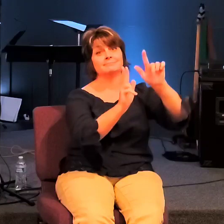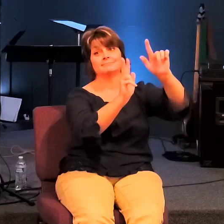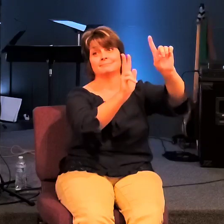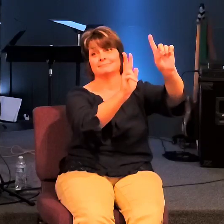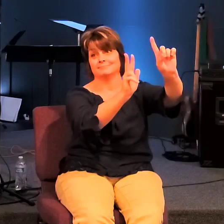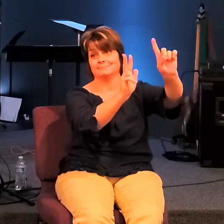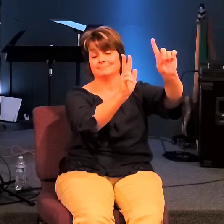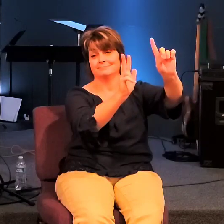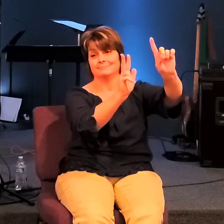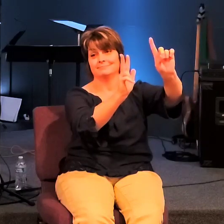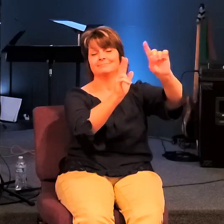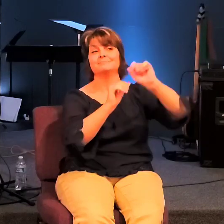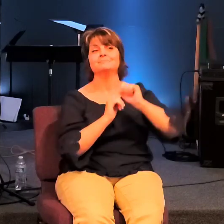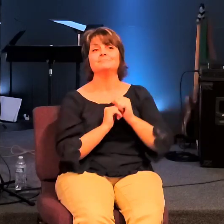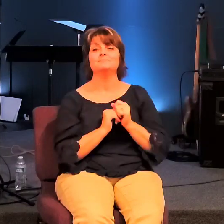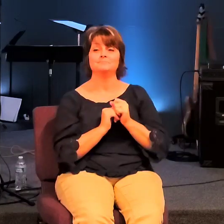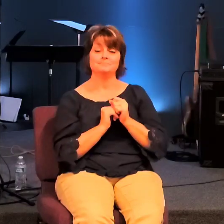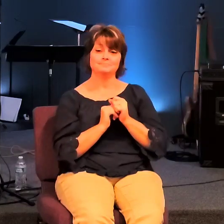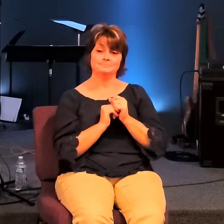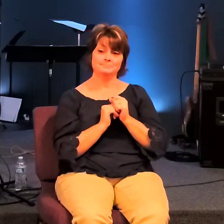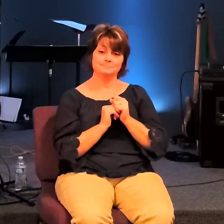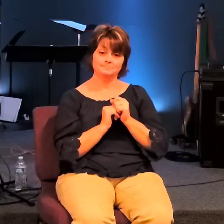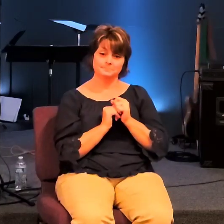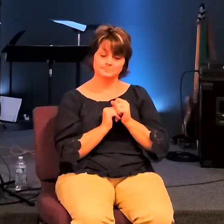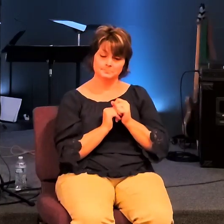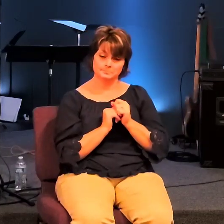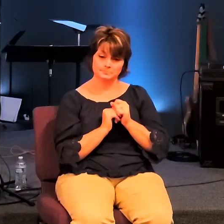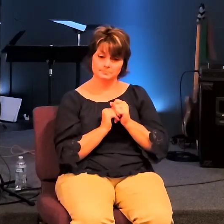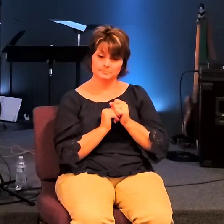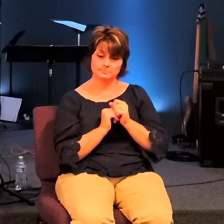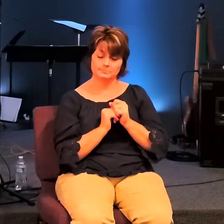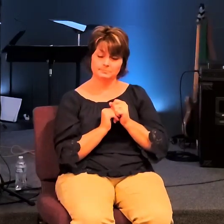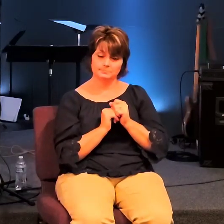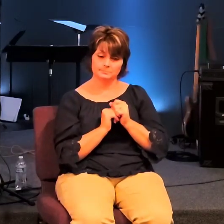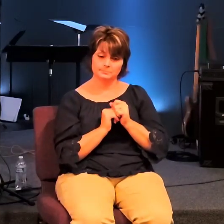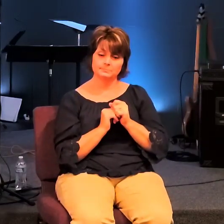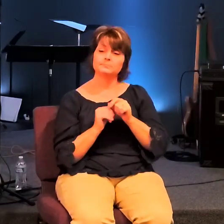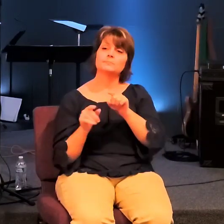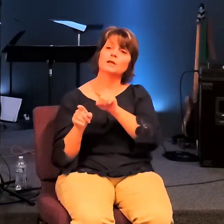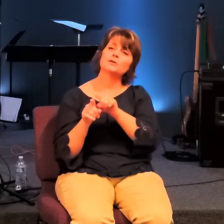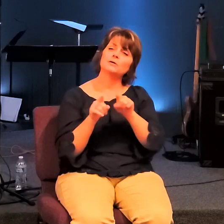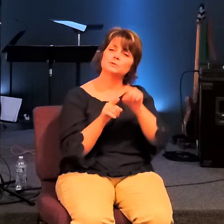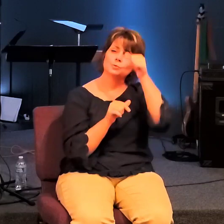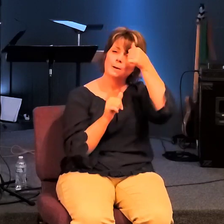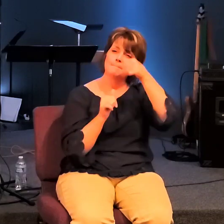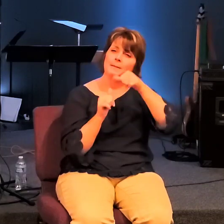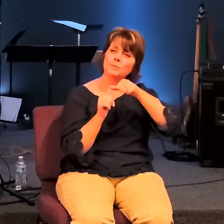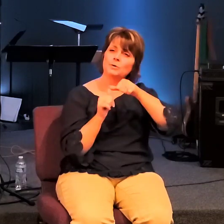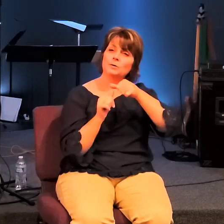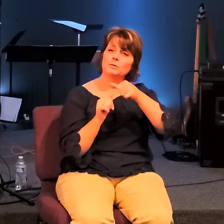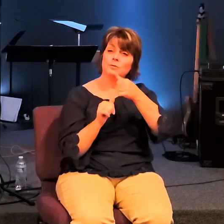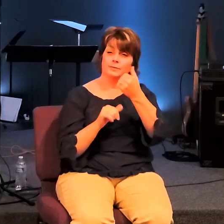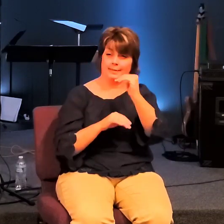he he would be crucified he went into the Garden of Gethsemane to pray and he asked